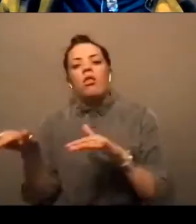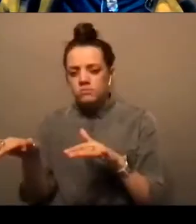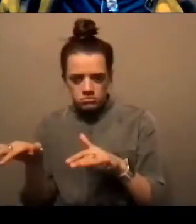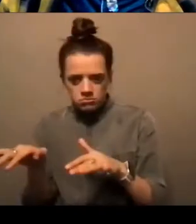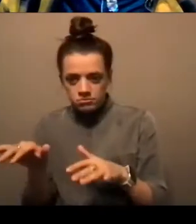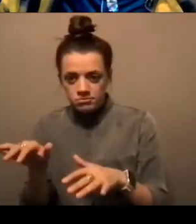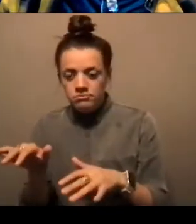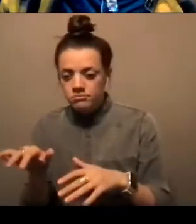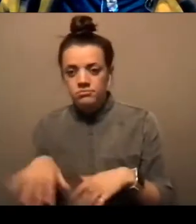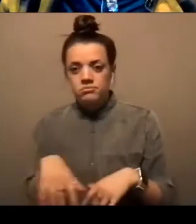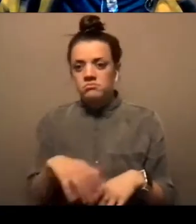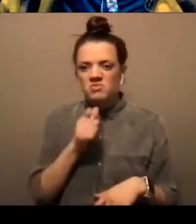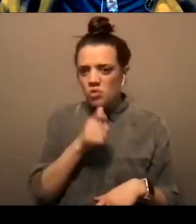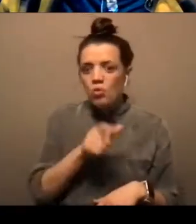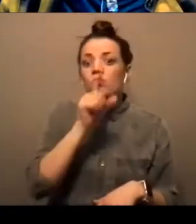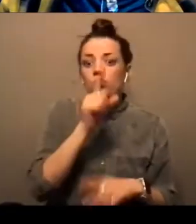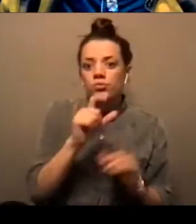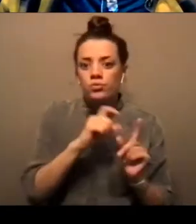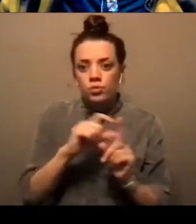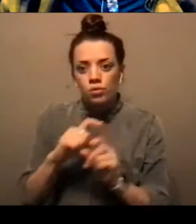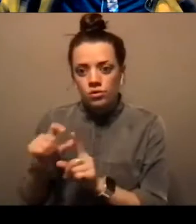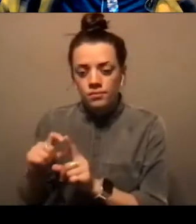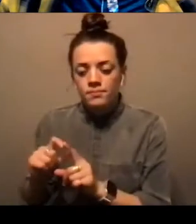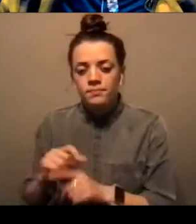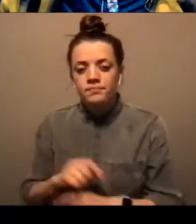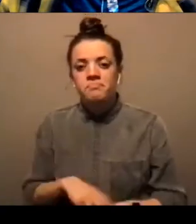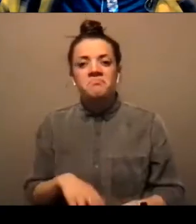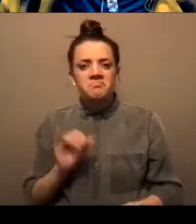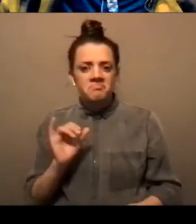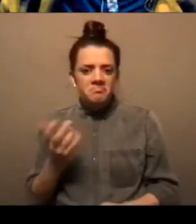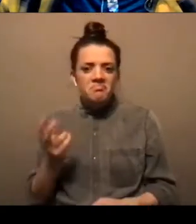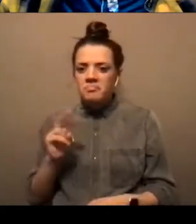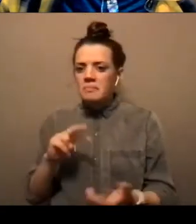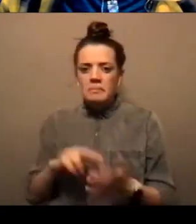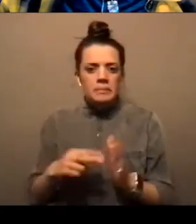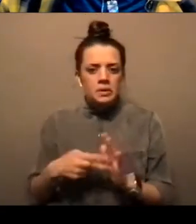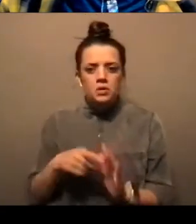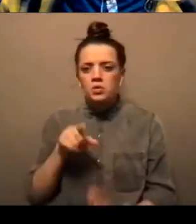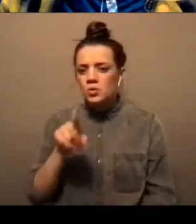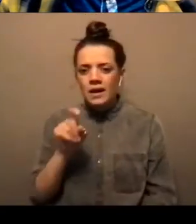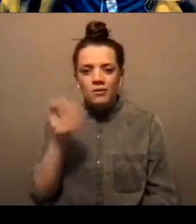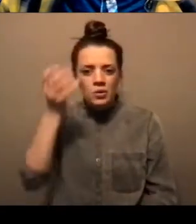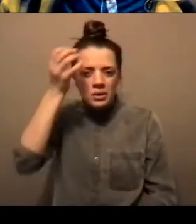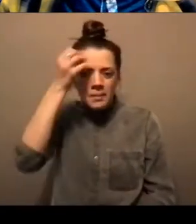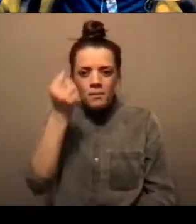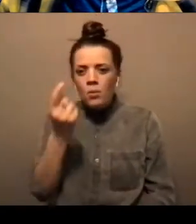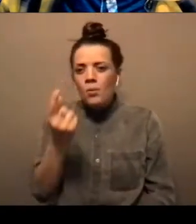And that way, you only have to remember one password, which should...